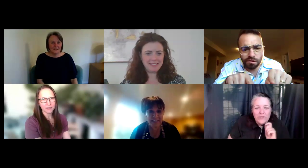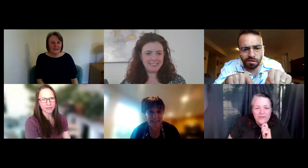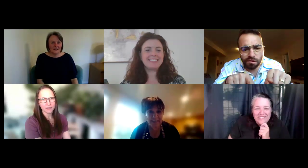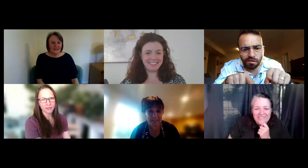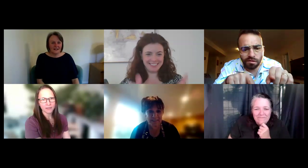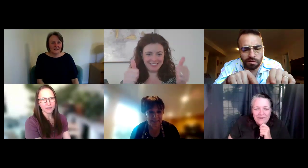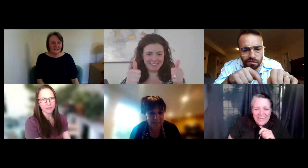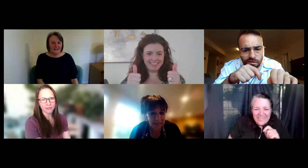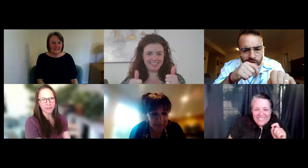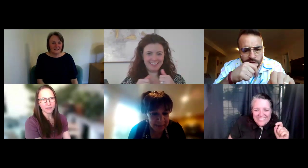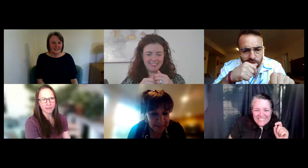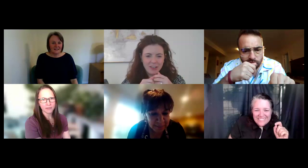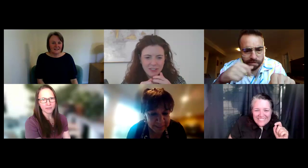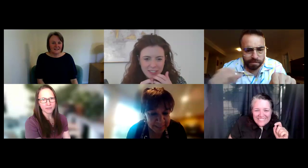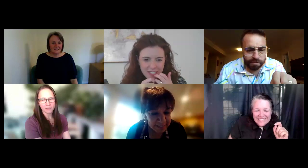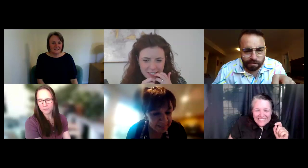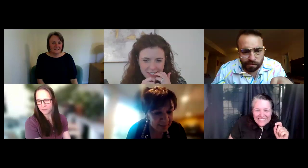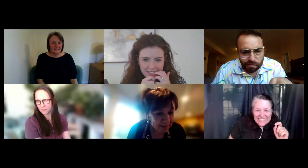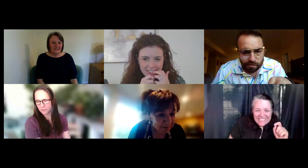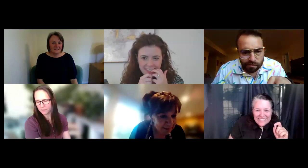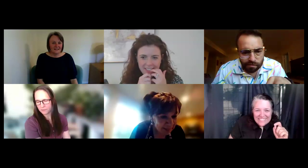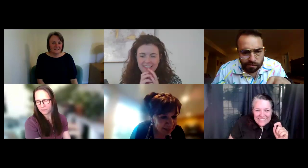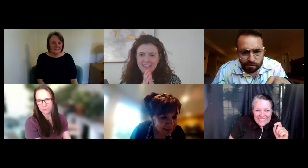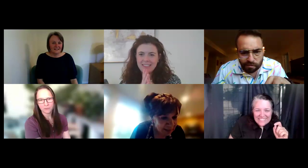You're muted Mary Anne.